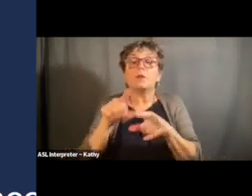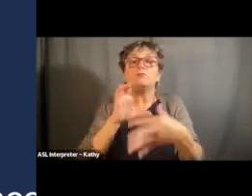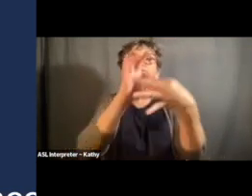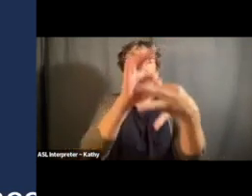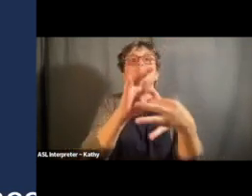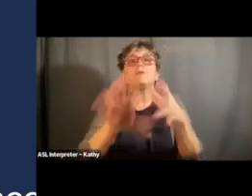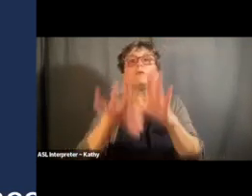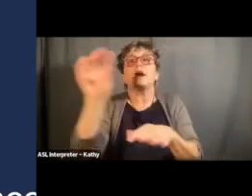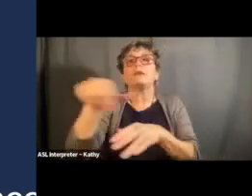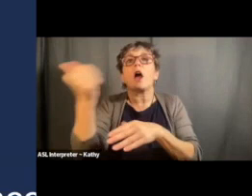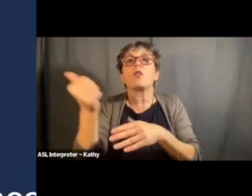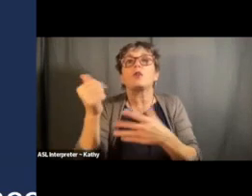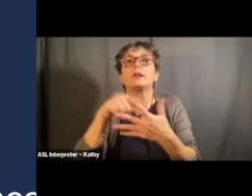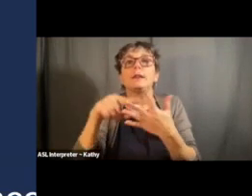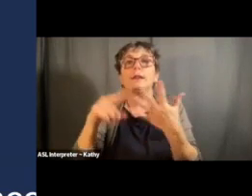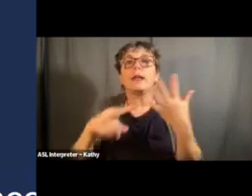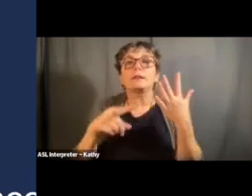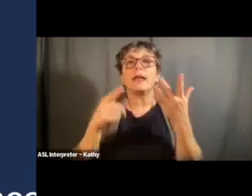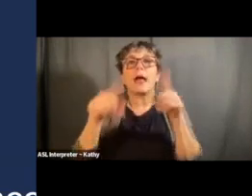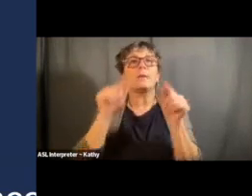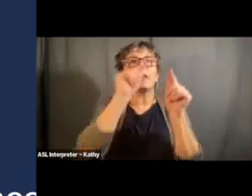And I know there are other data collections in,